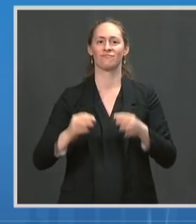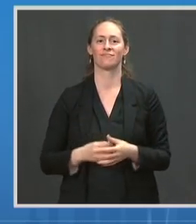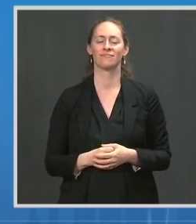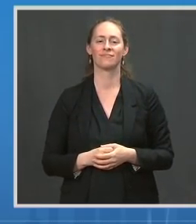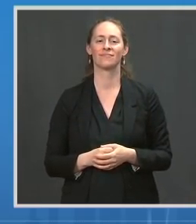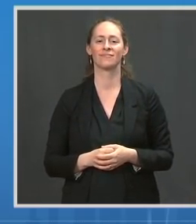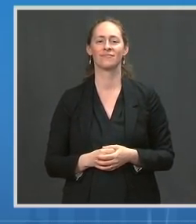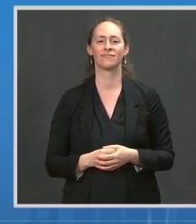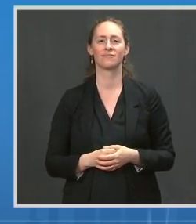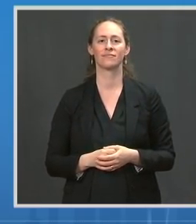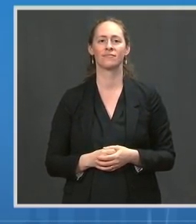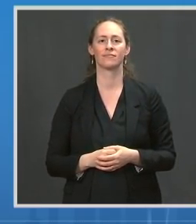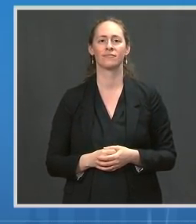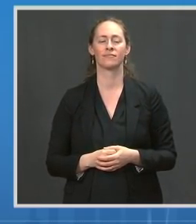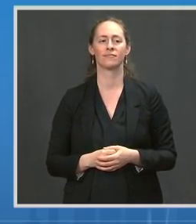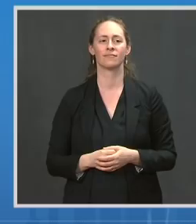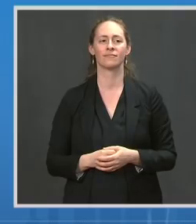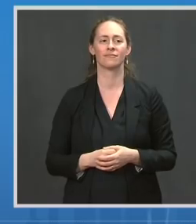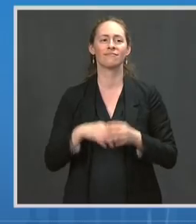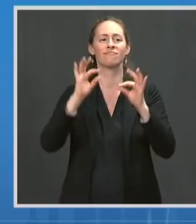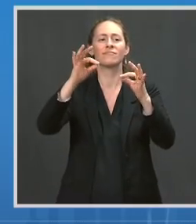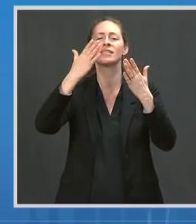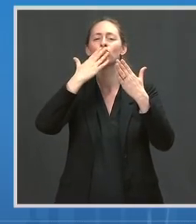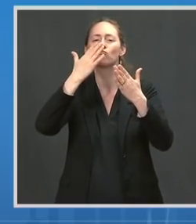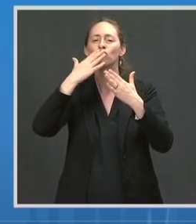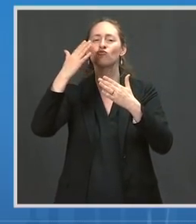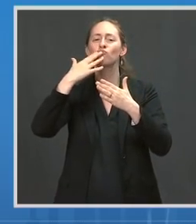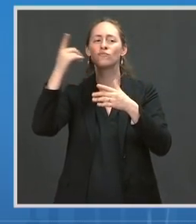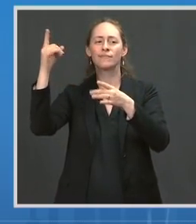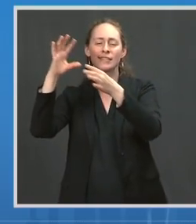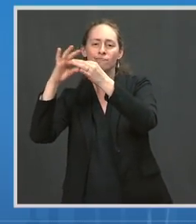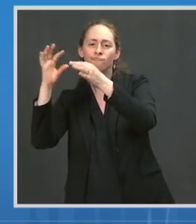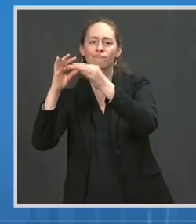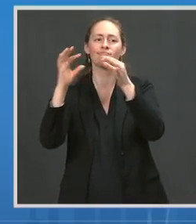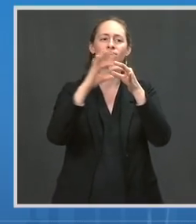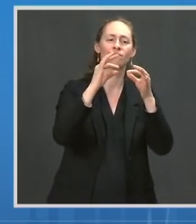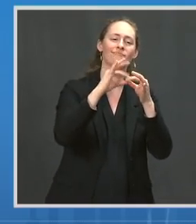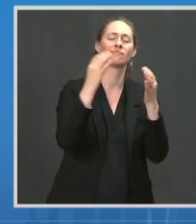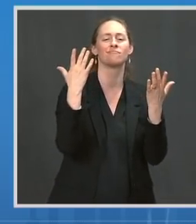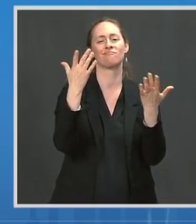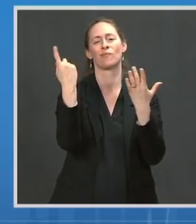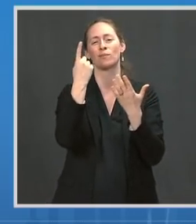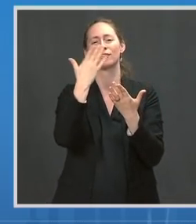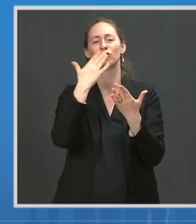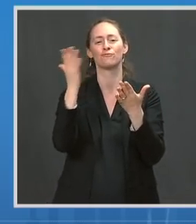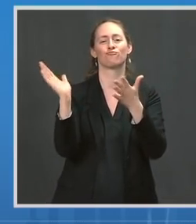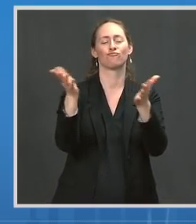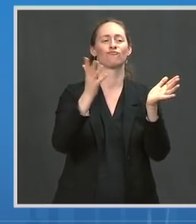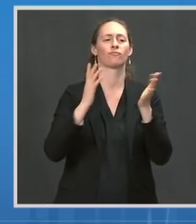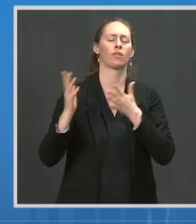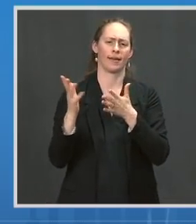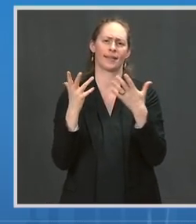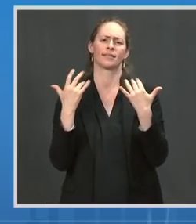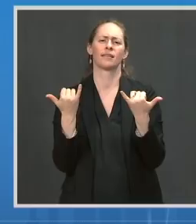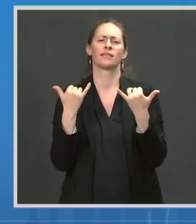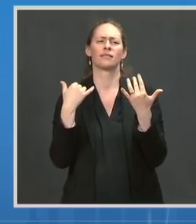Surgeon General Murthy: Well, thanks so much, Dr. Fauci. And it's good to be with all of you this morning again. Today, I'd like to speak with you about two topics